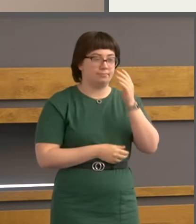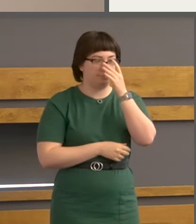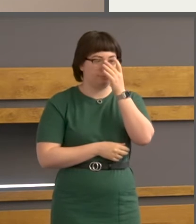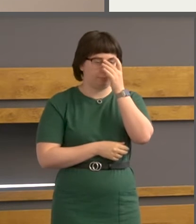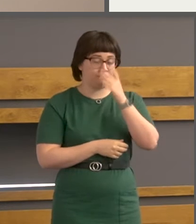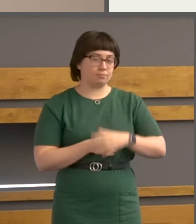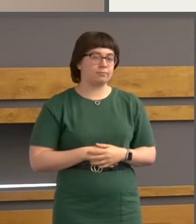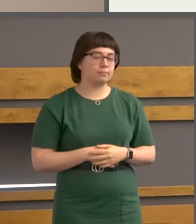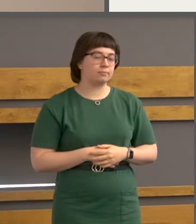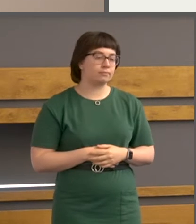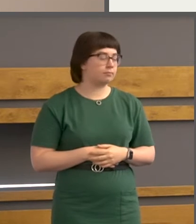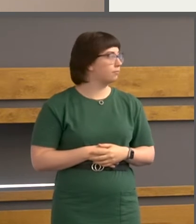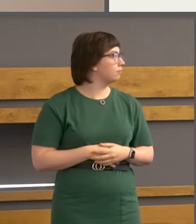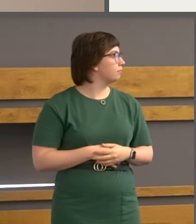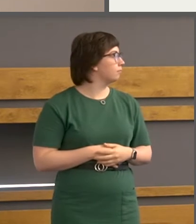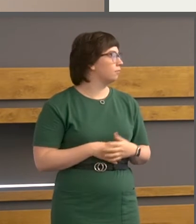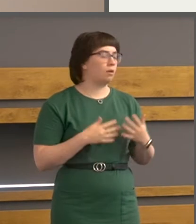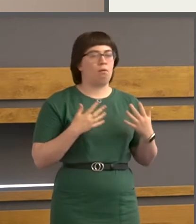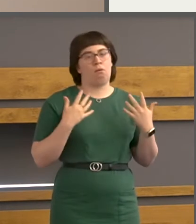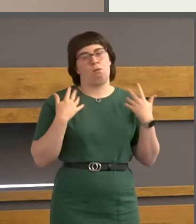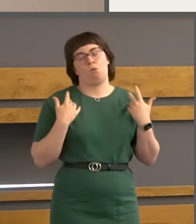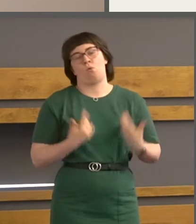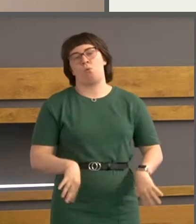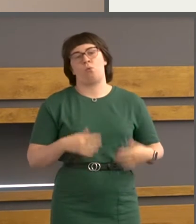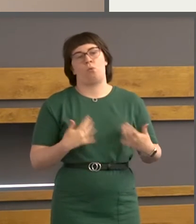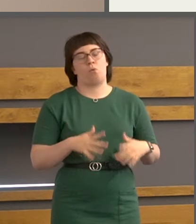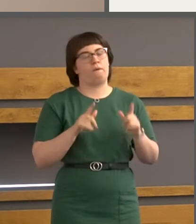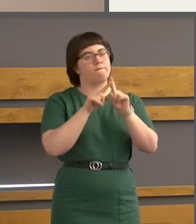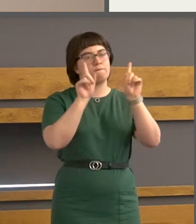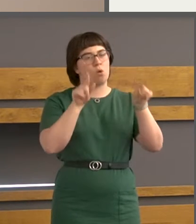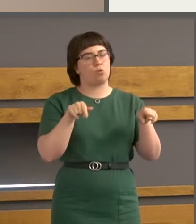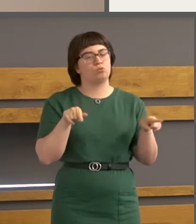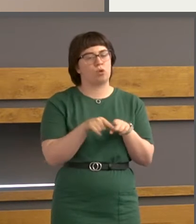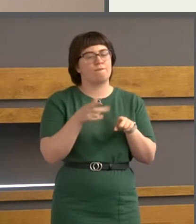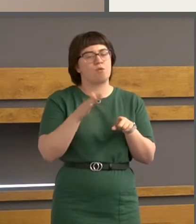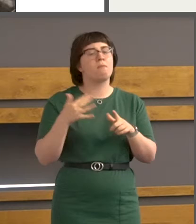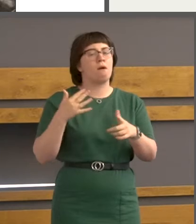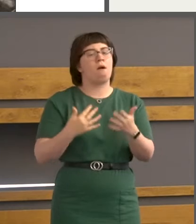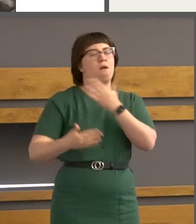And then of course there are these incredible photographs from the archives